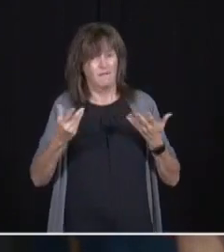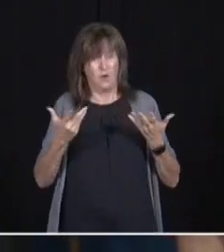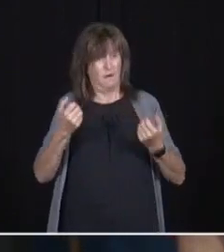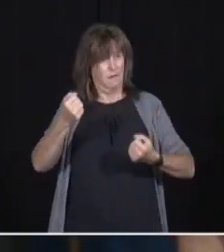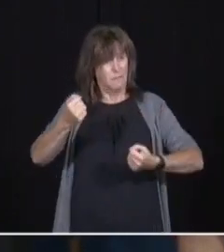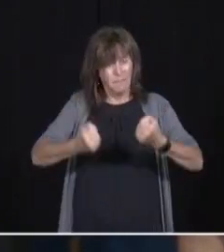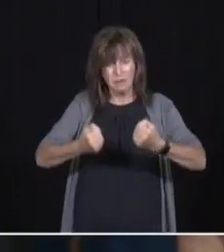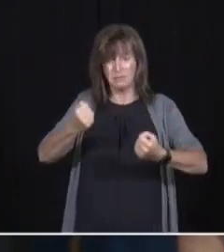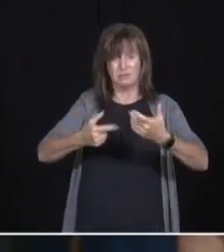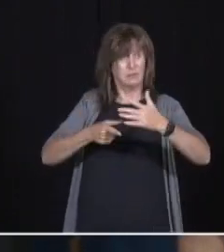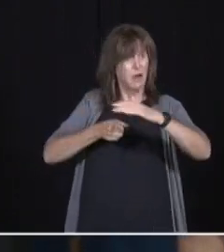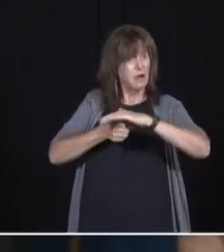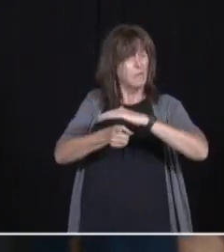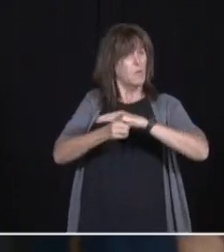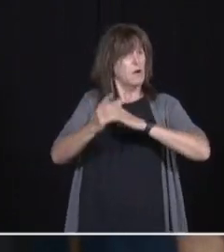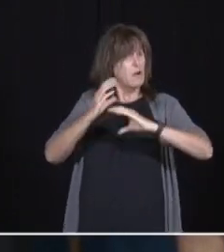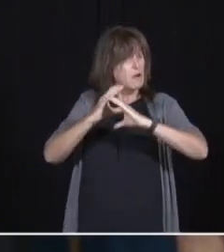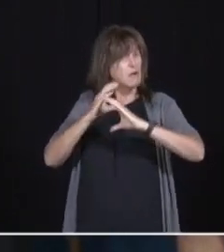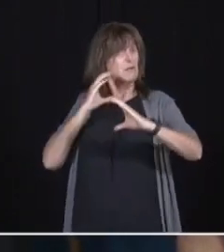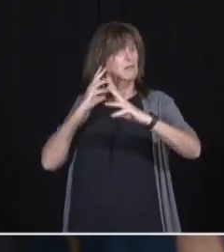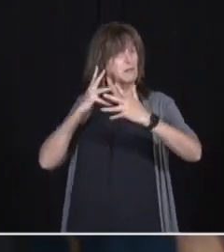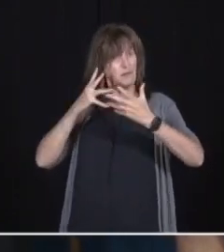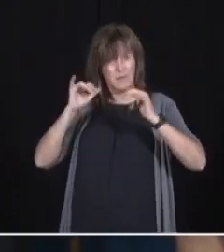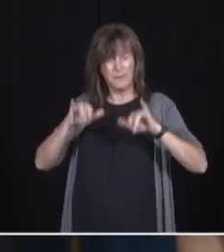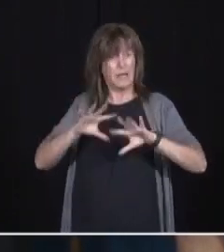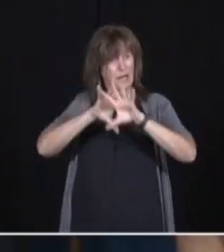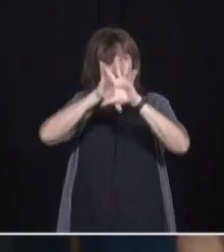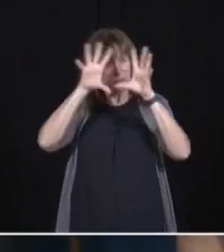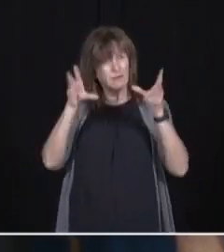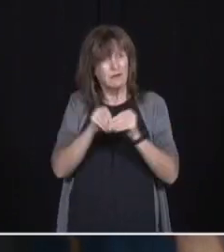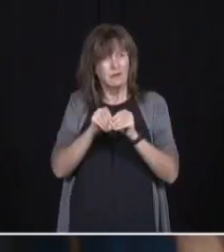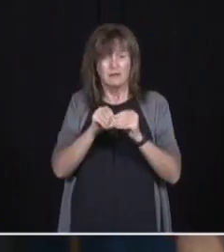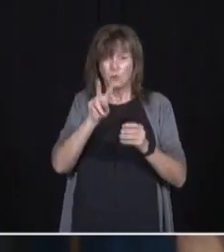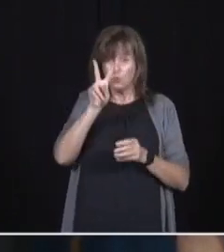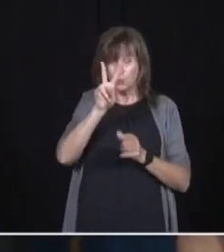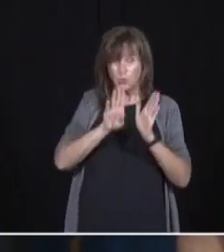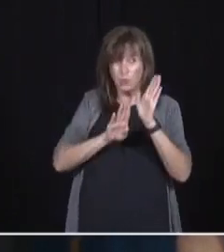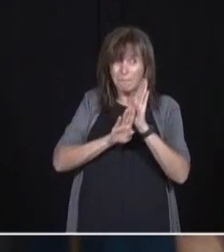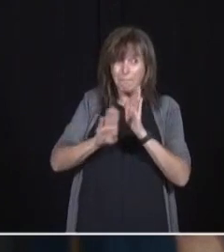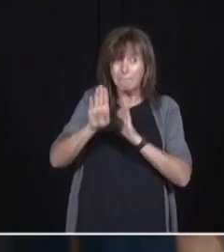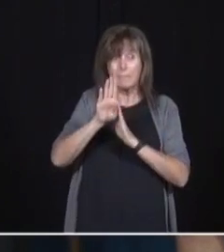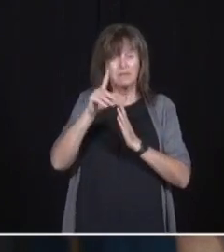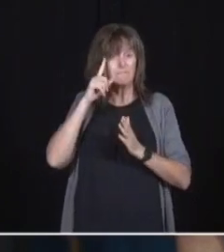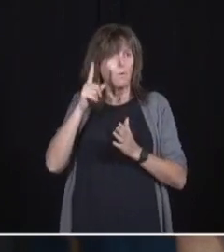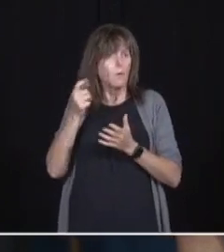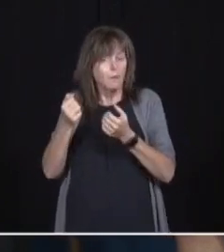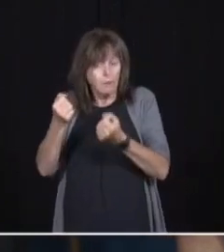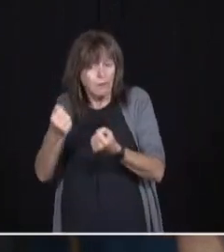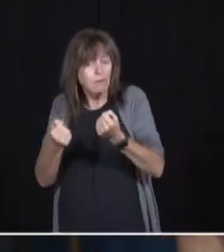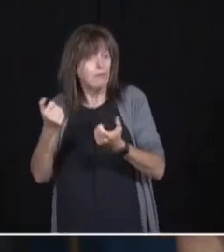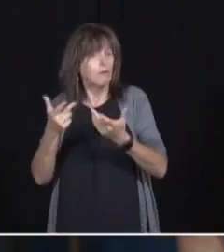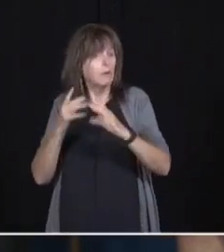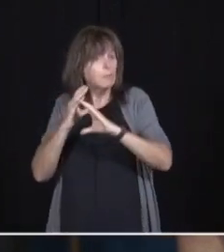We secured billions of dollars for transit under this agreement. For Ontario that represents up to $2